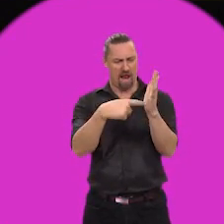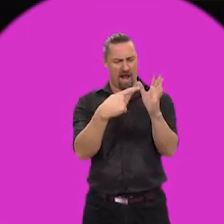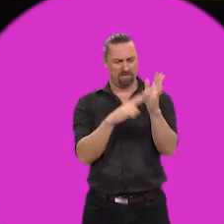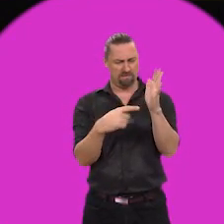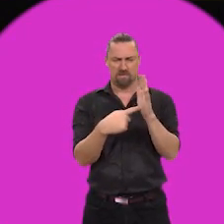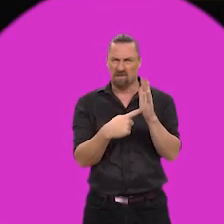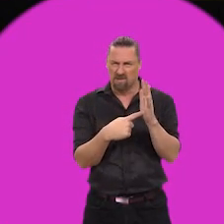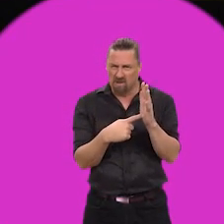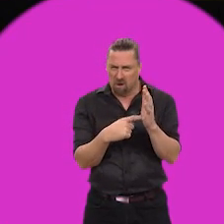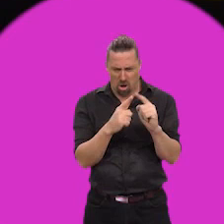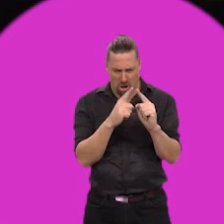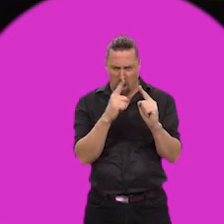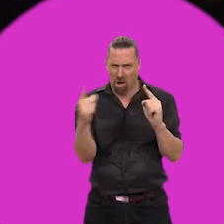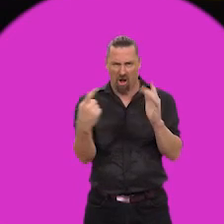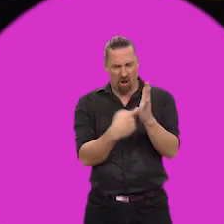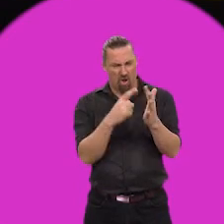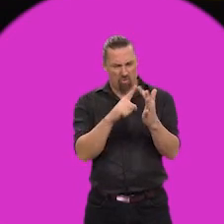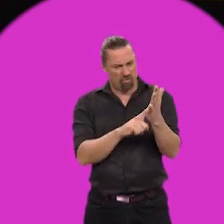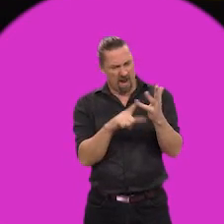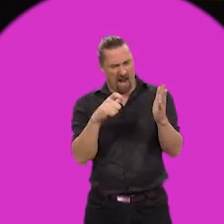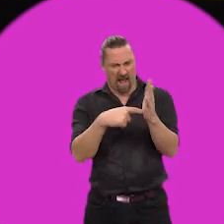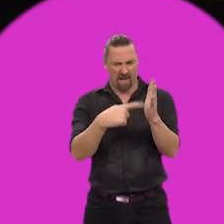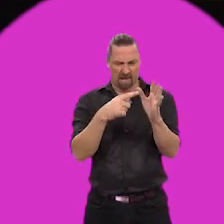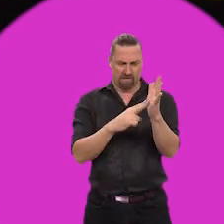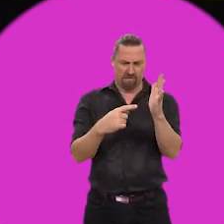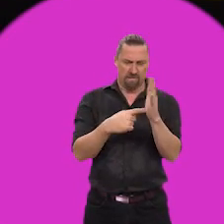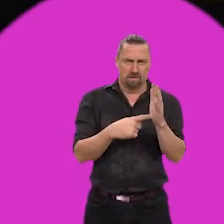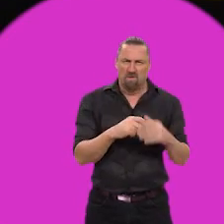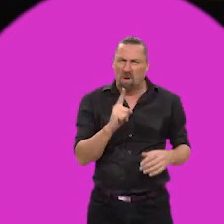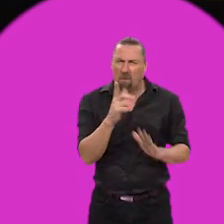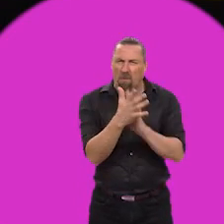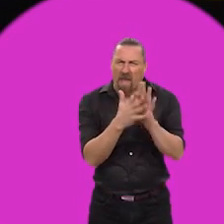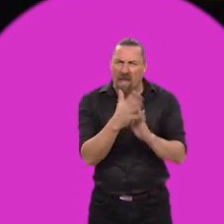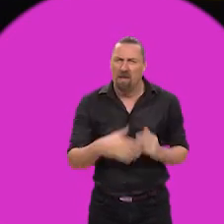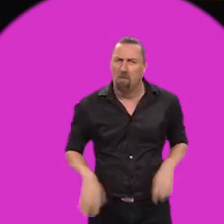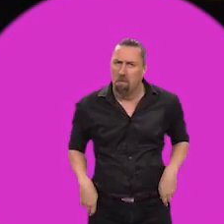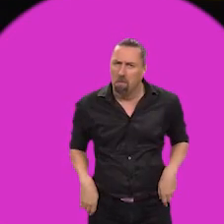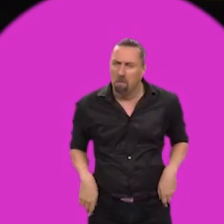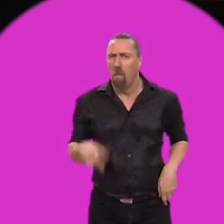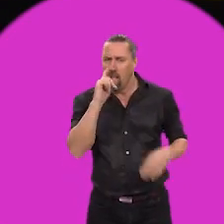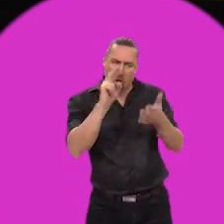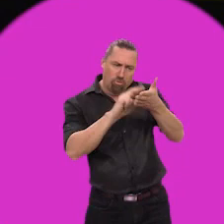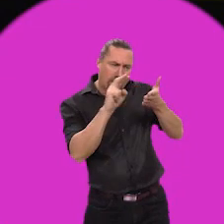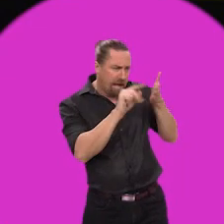Reluctant, that's a long word. I wonder what reluctant means. Let's read on to find out.